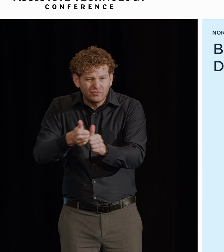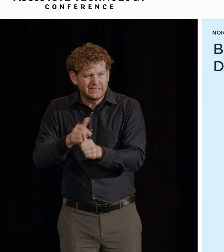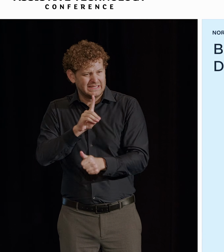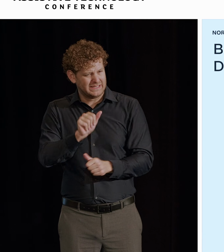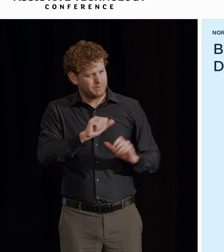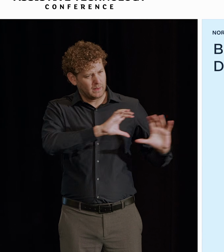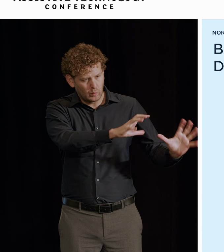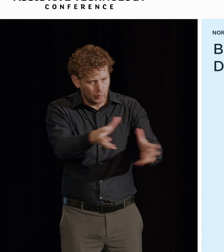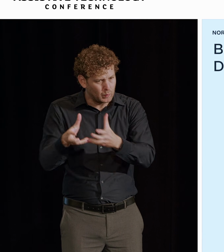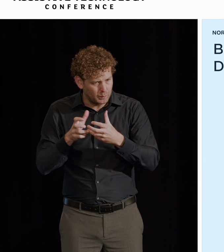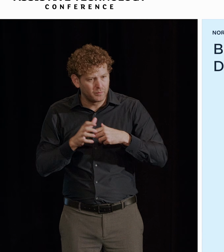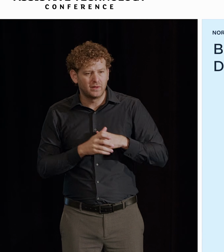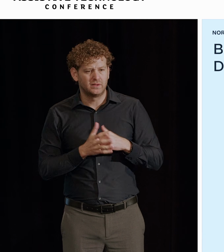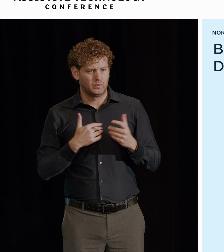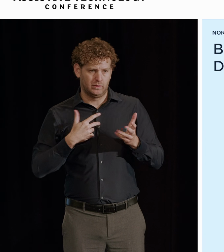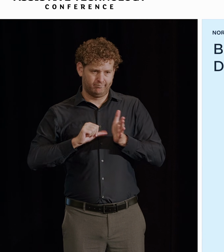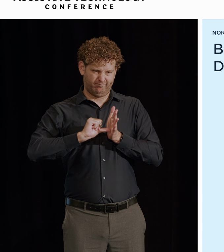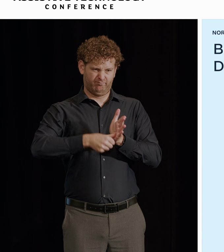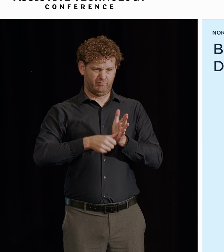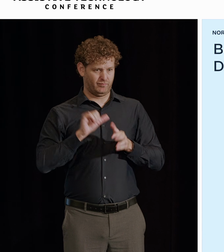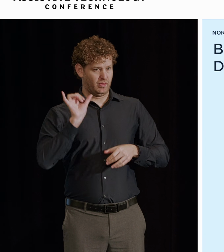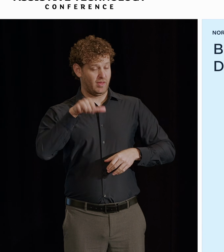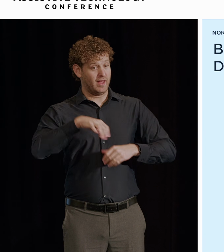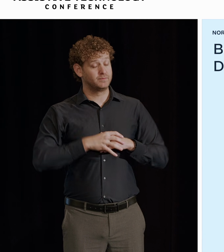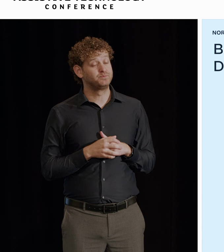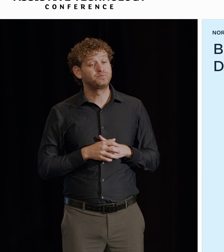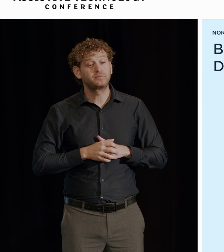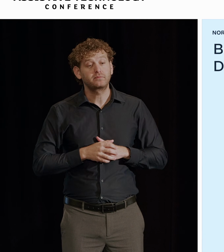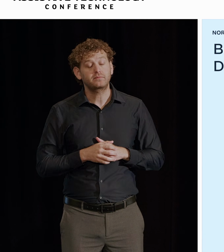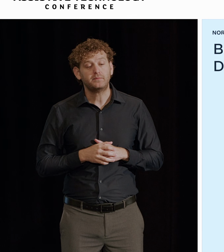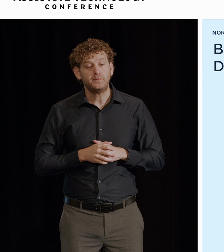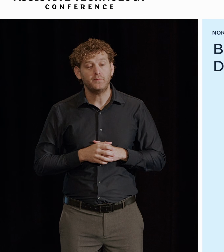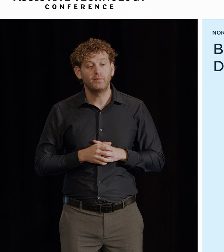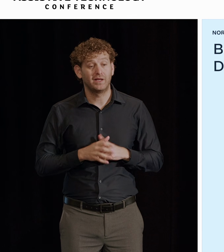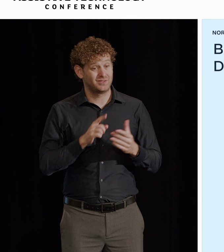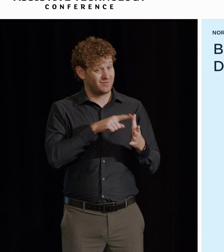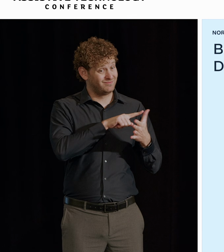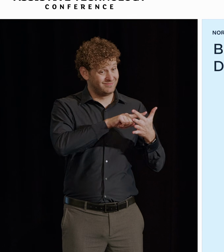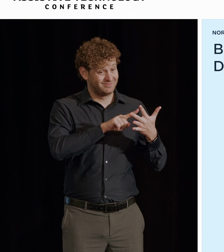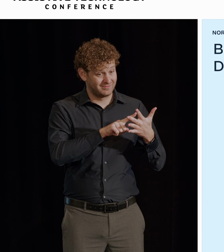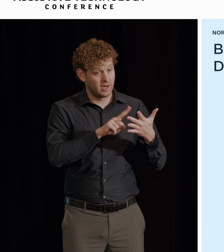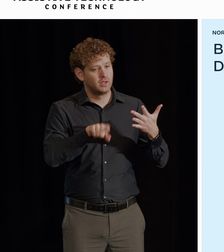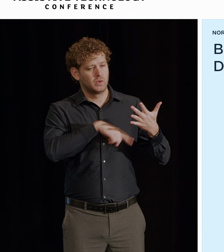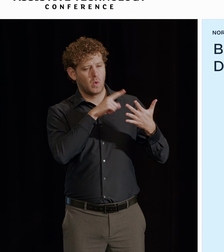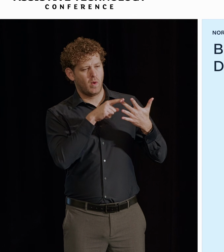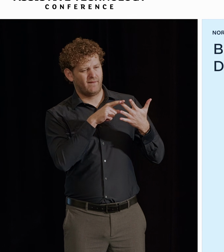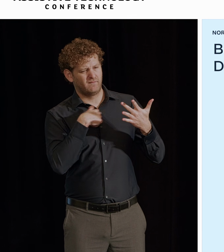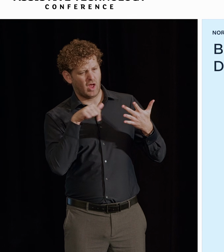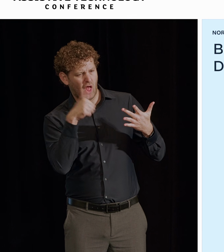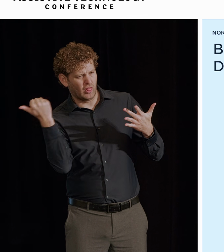And so I do have other categories here. And so I just want you guys to know, I want to be clear.